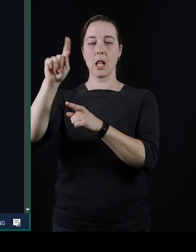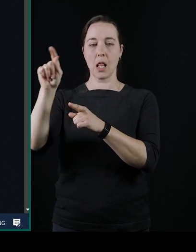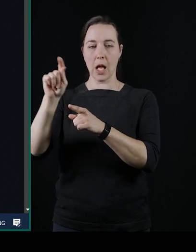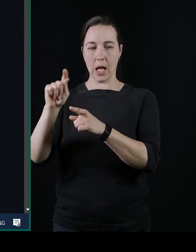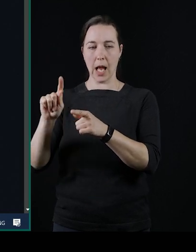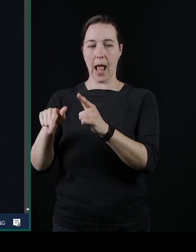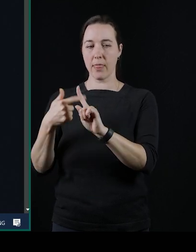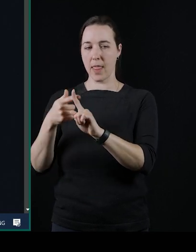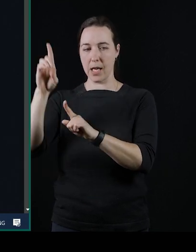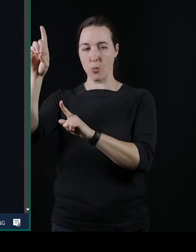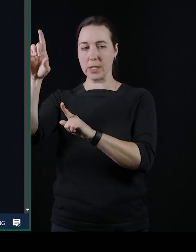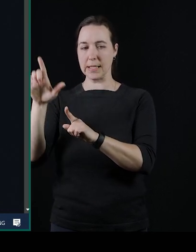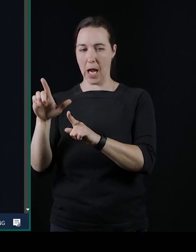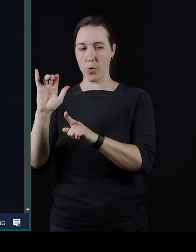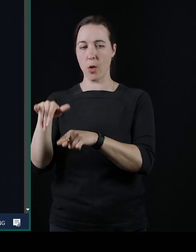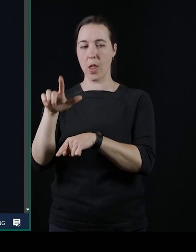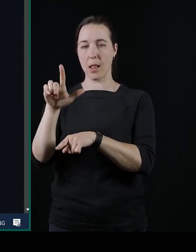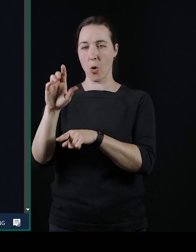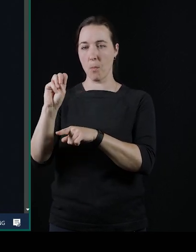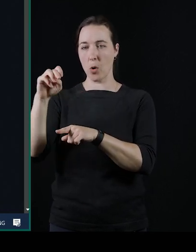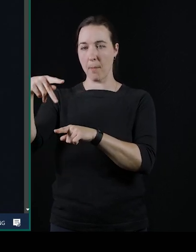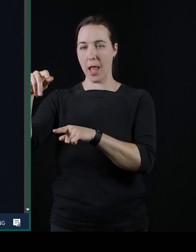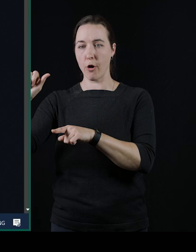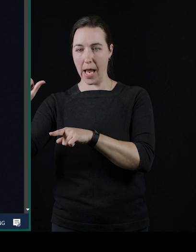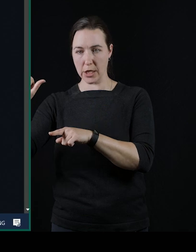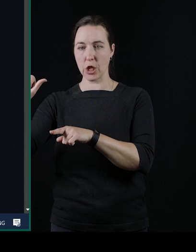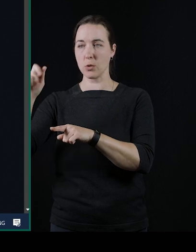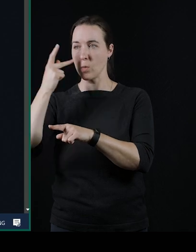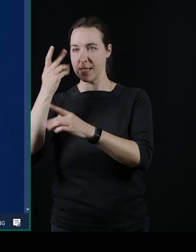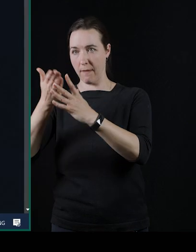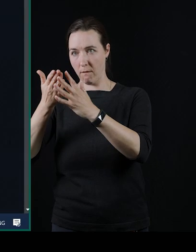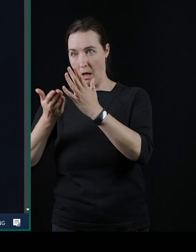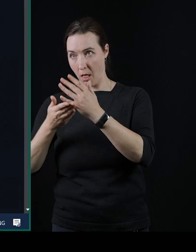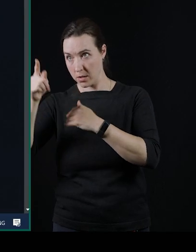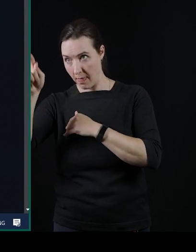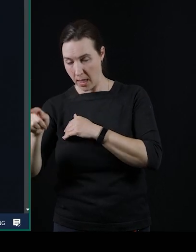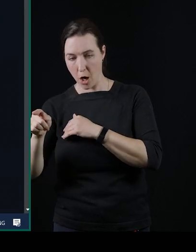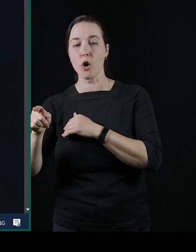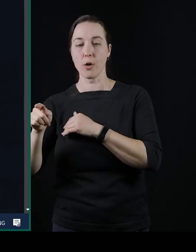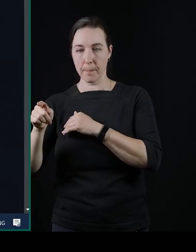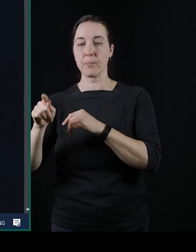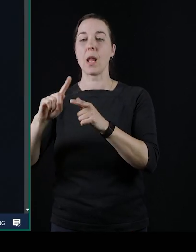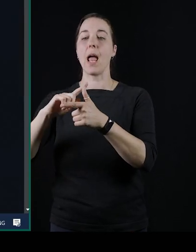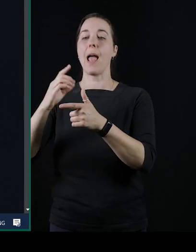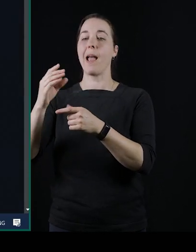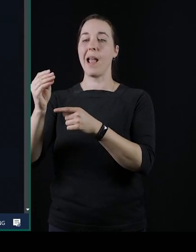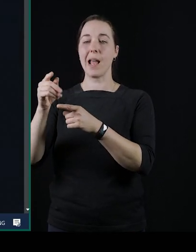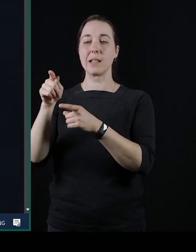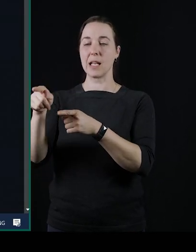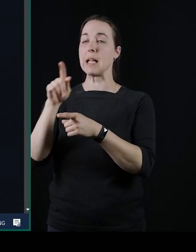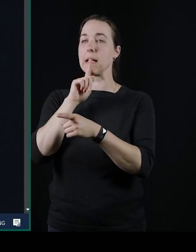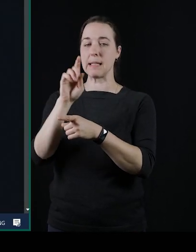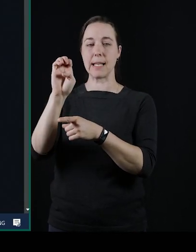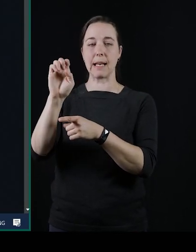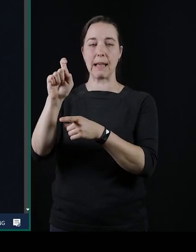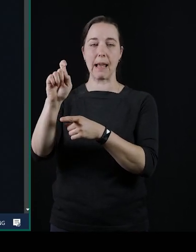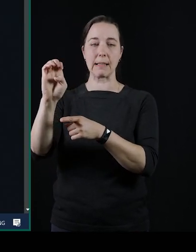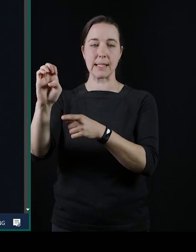we'll download the local multiplayer agent, we'll see the files there, and it's, that's an executable